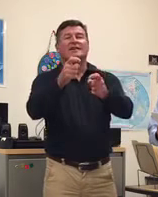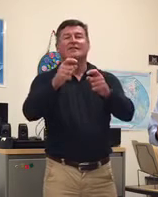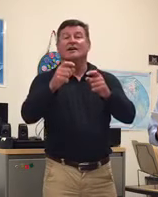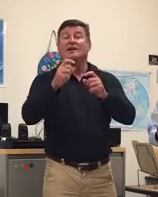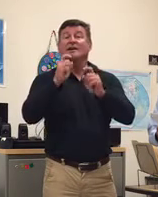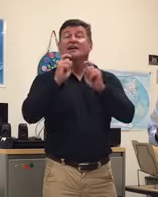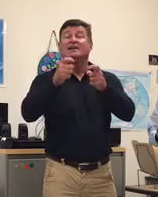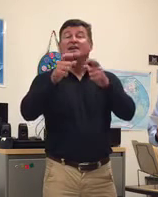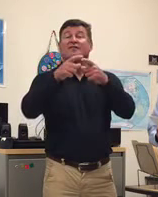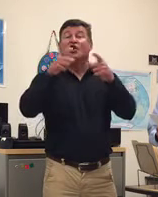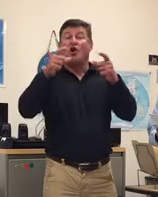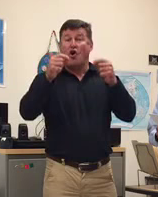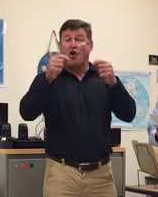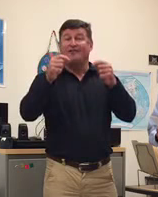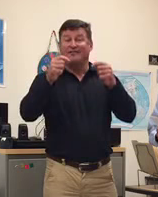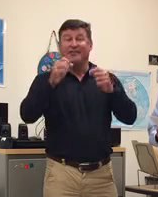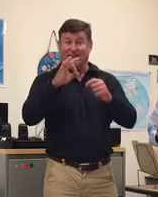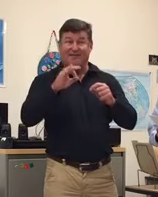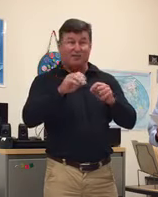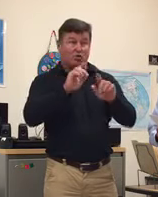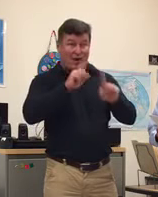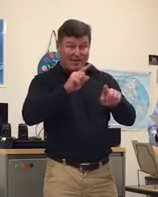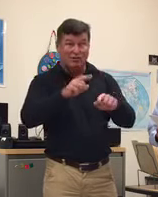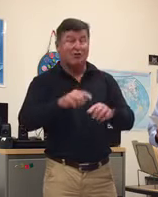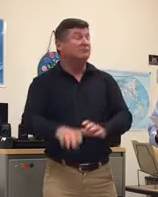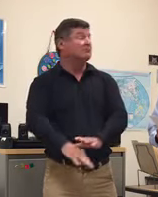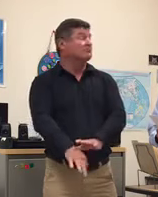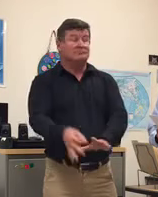for those who complete the survey. Again, please check out the details